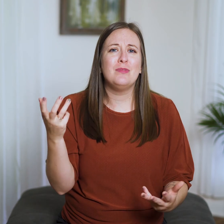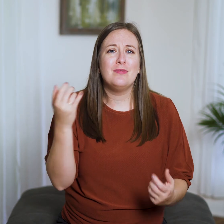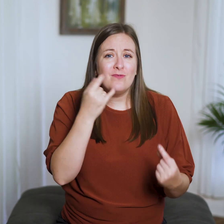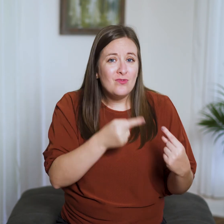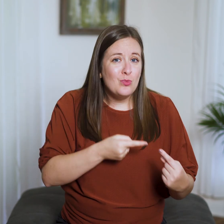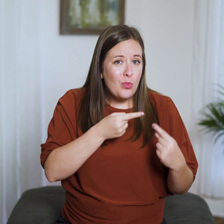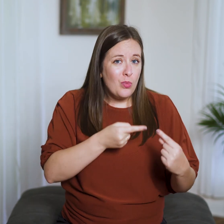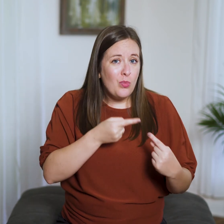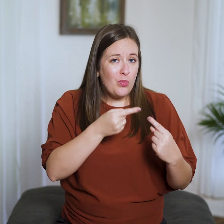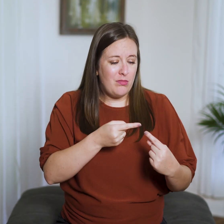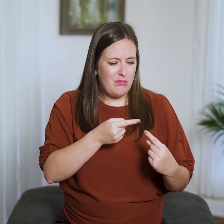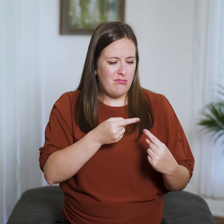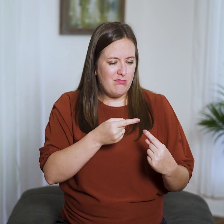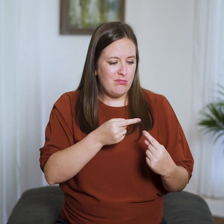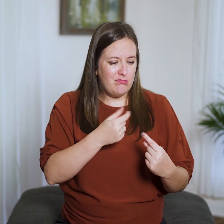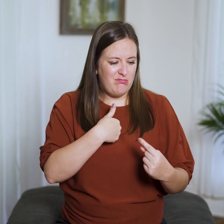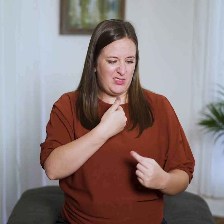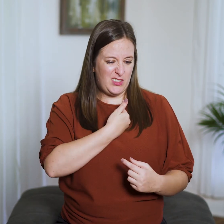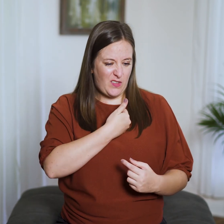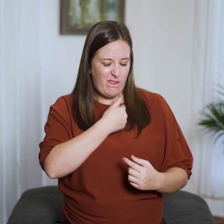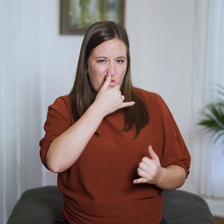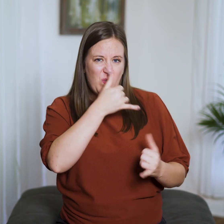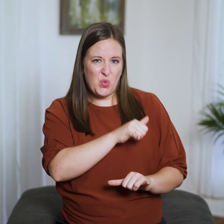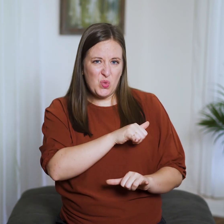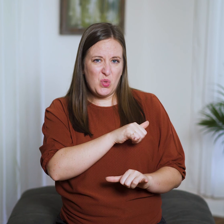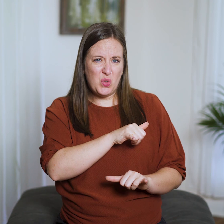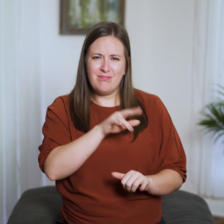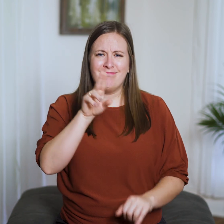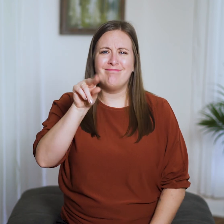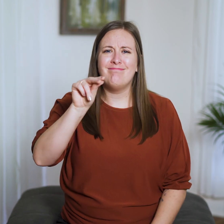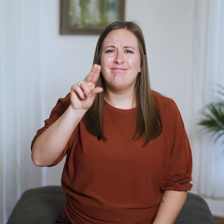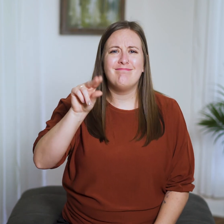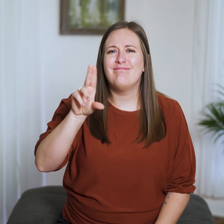If you’re having a hard time, it doesn’t mean you’re foolish!